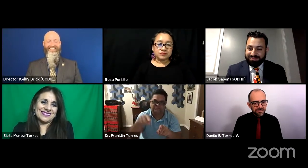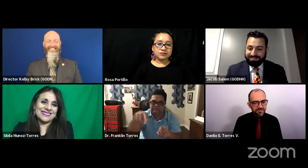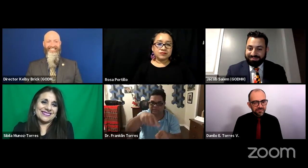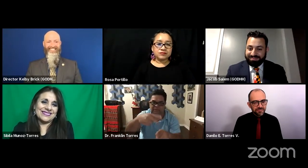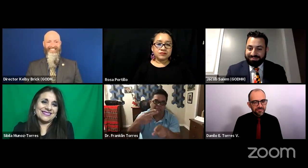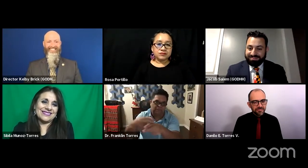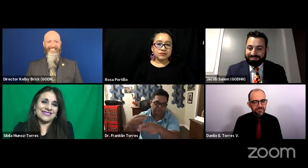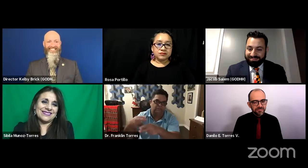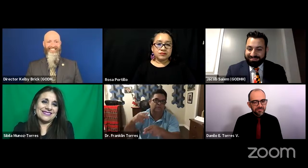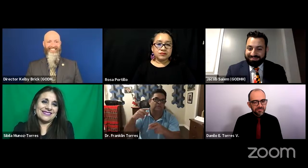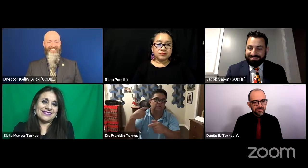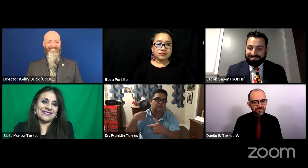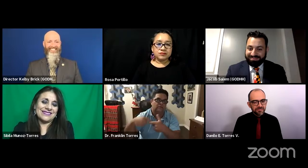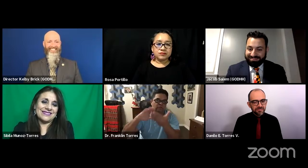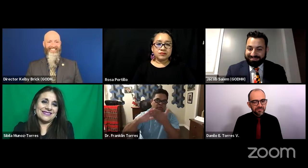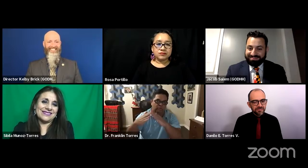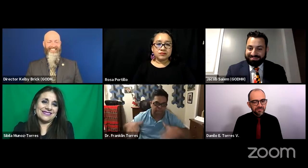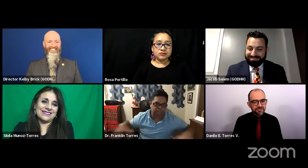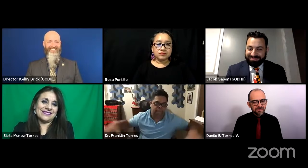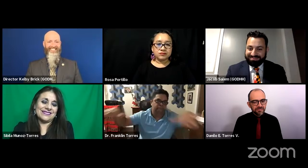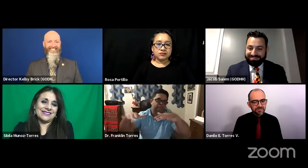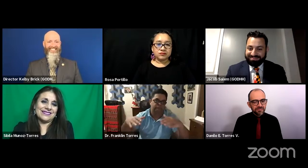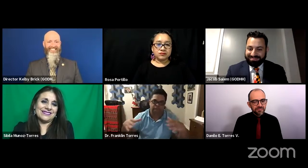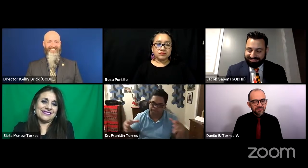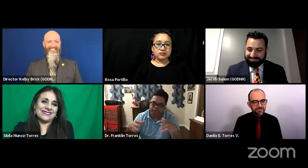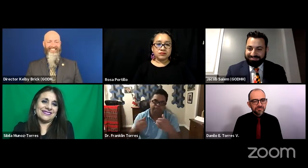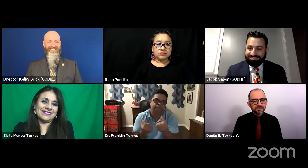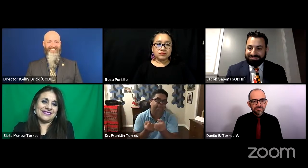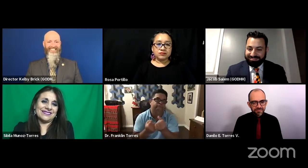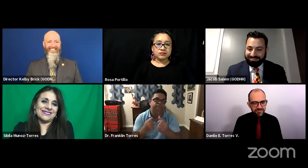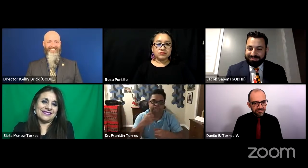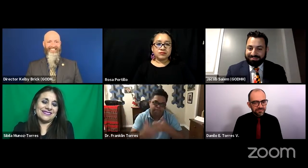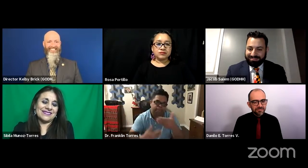opportunity to spread that education. And as you all have mentioned, through the community